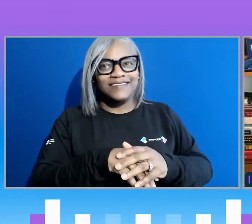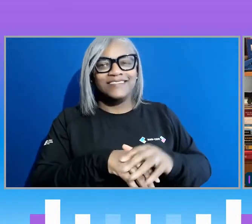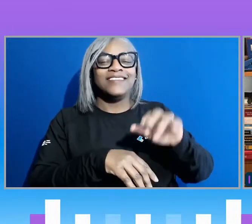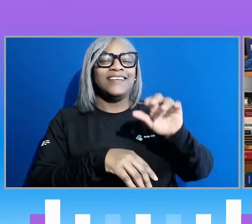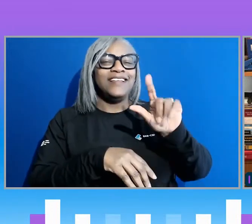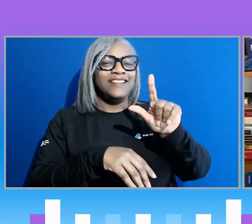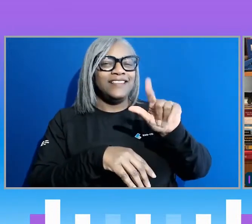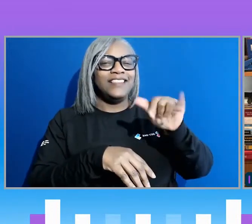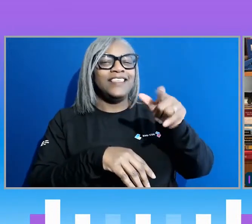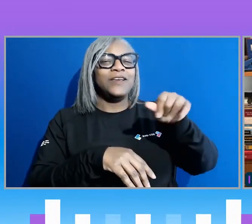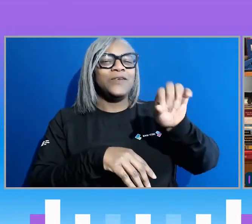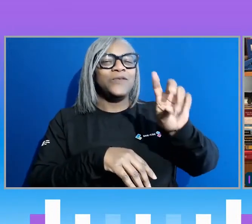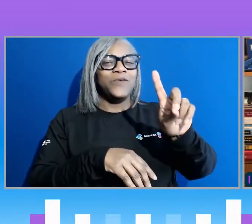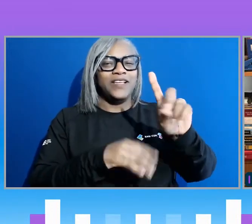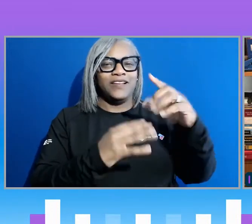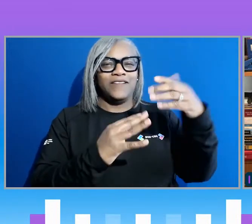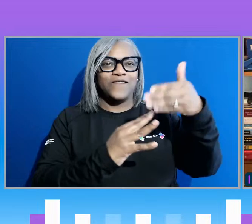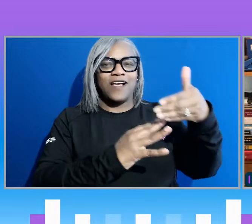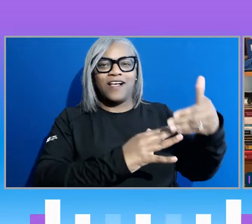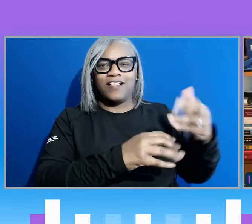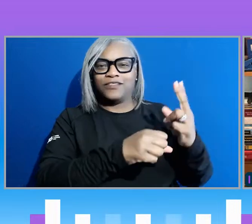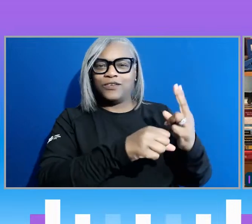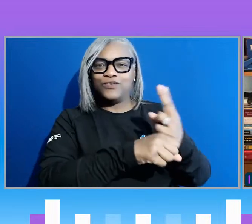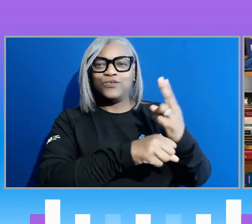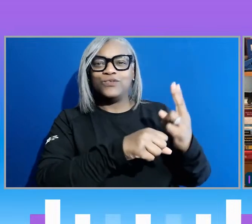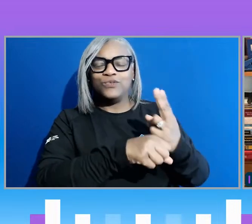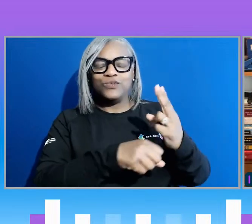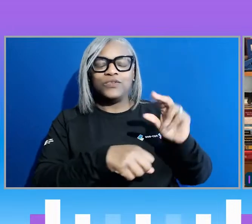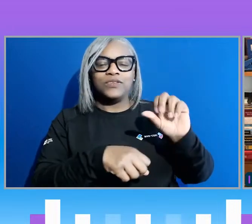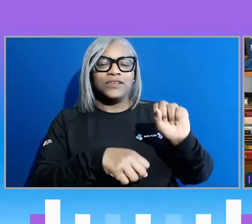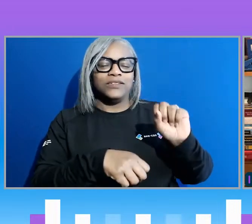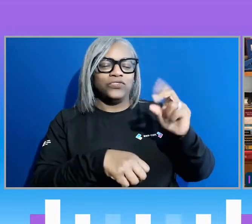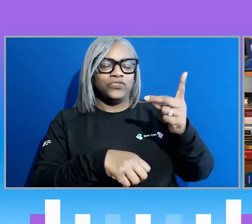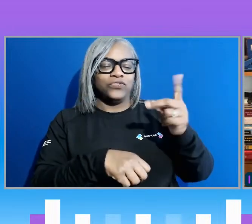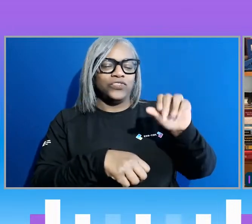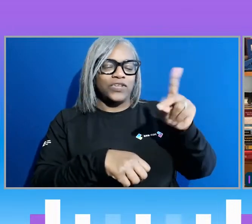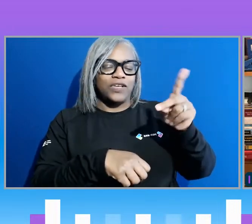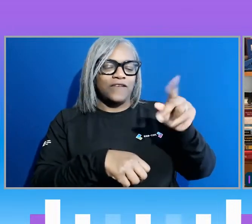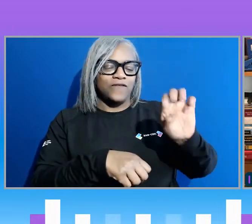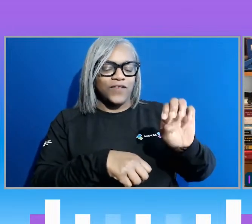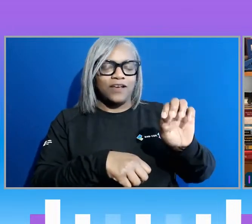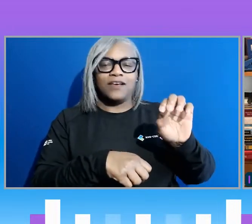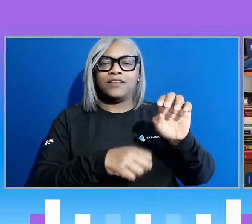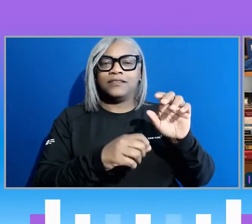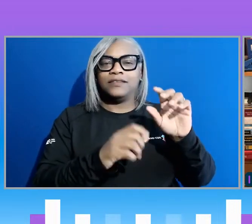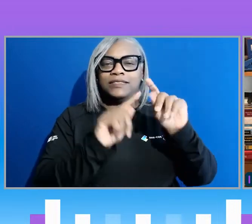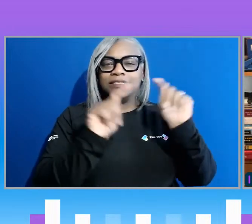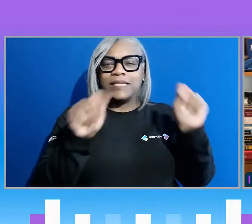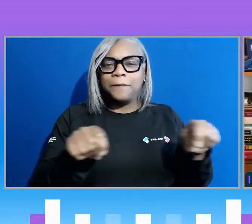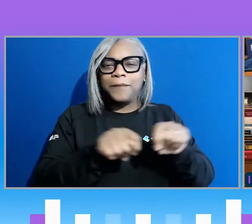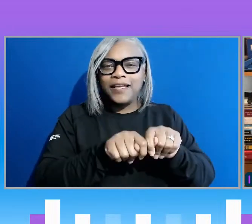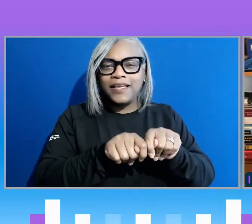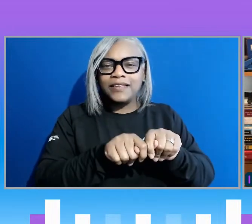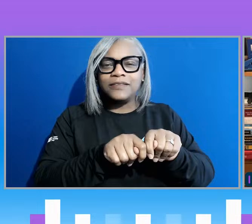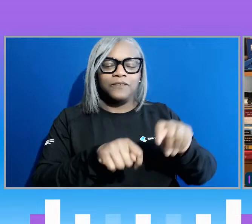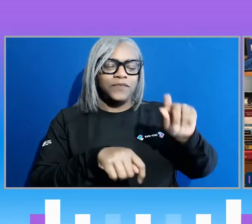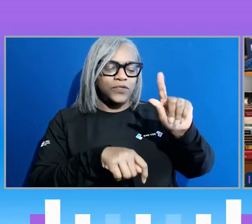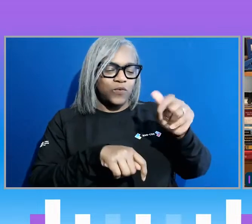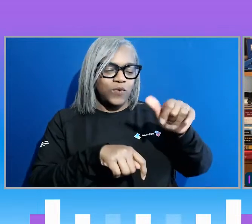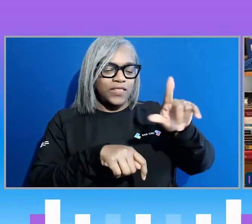files. Yeah for sure I know liquid are used in Shopify templates and GitHub pages I think as well. And liquid